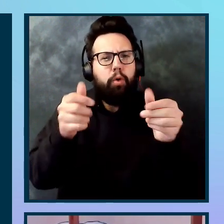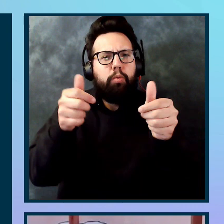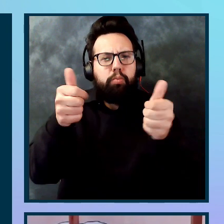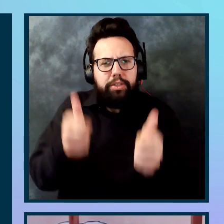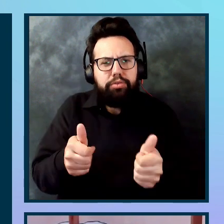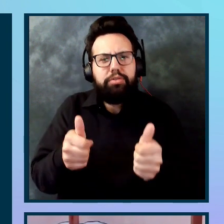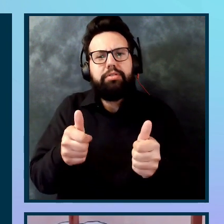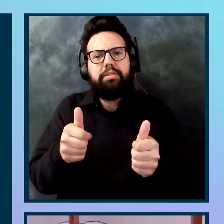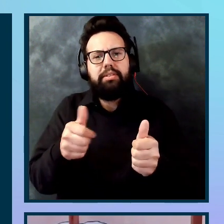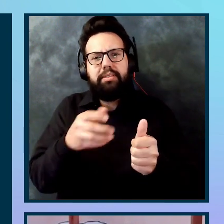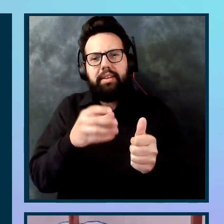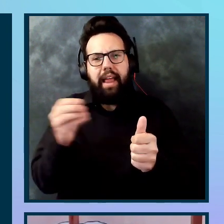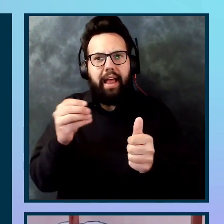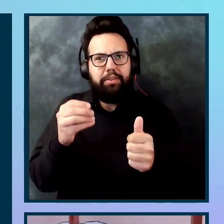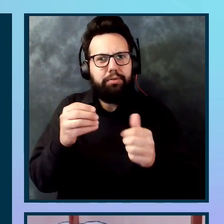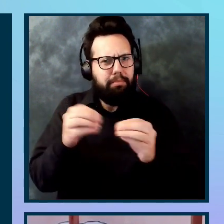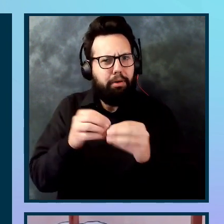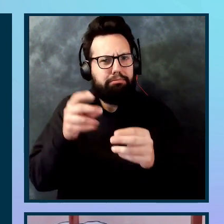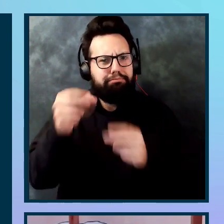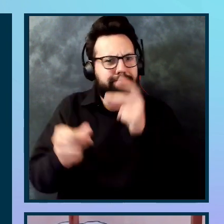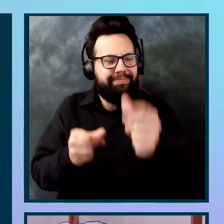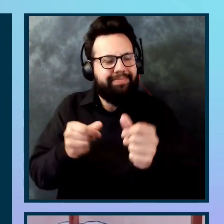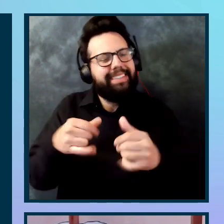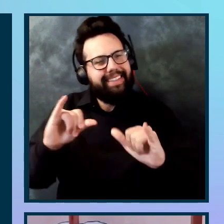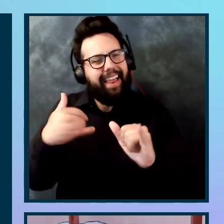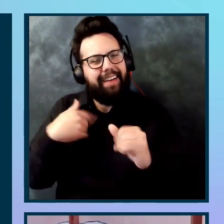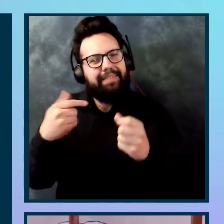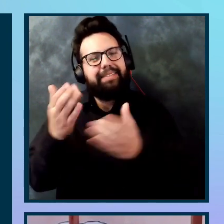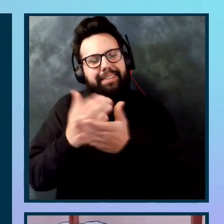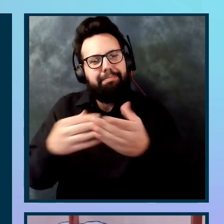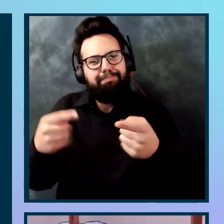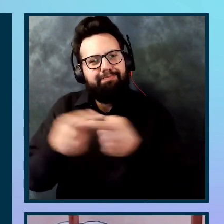but there are also some gaps here. It's not the full answer. We shouldn't just be doing automation by itself,